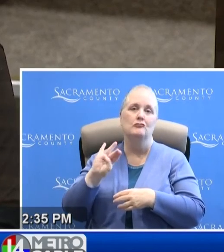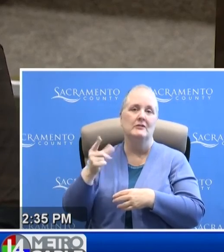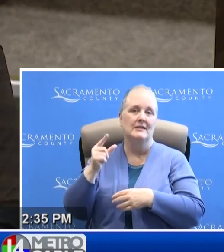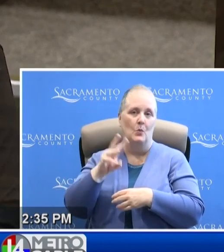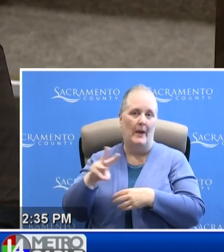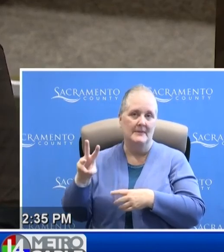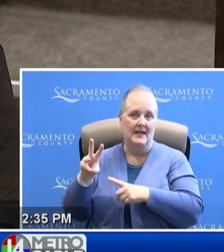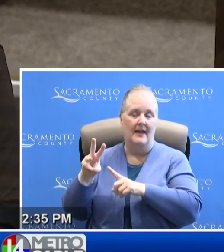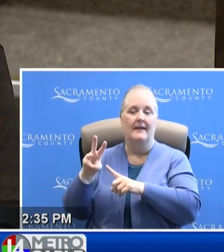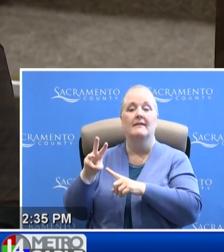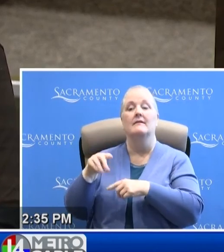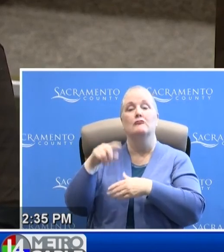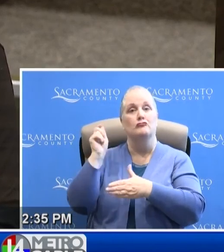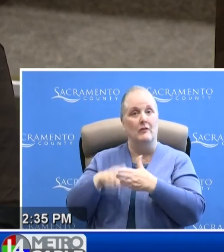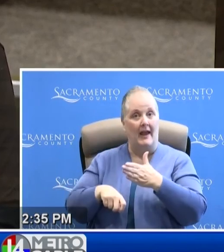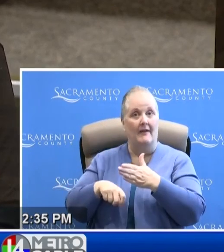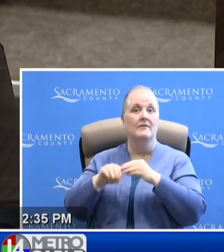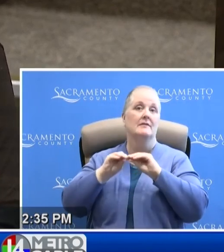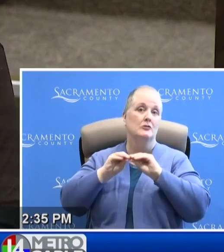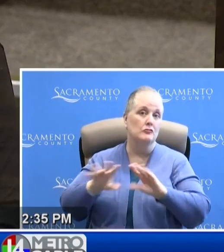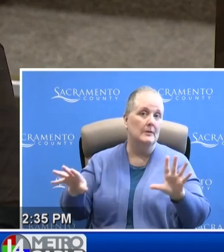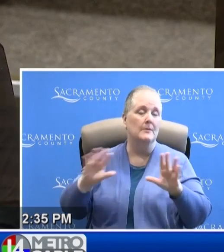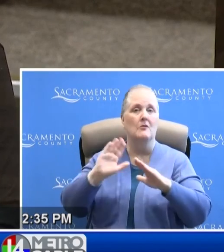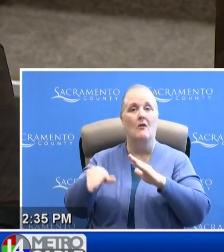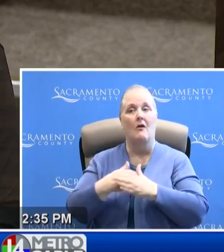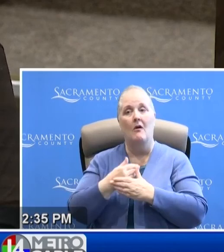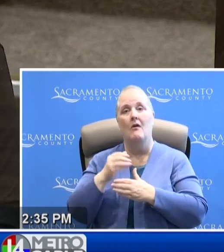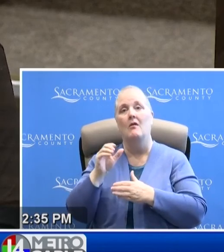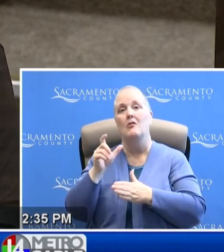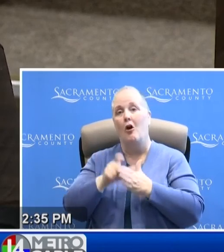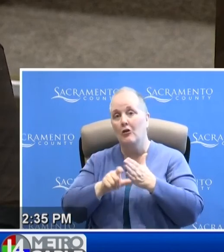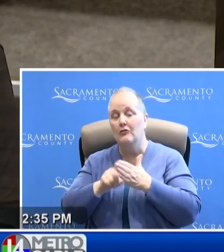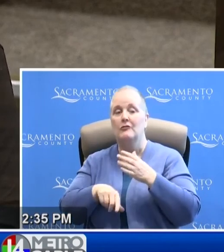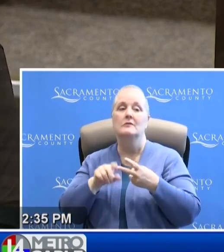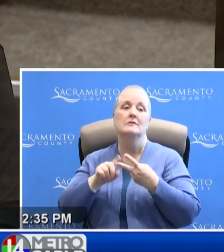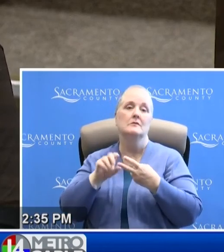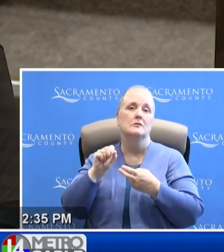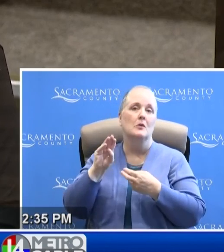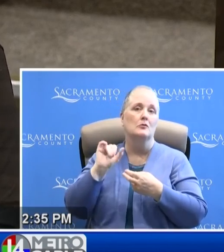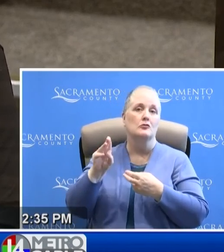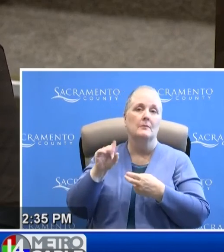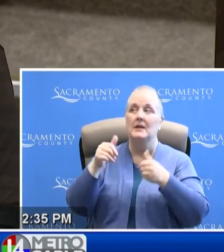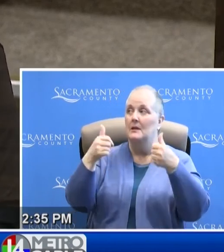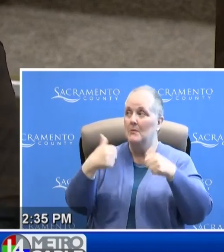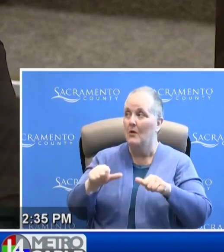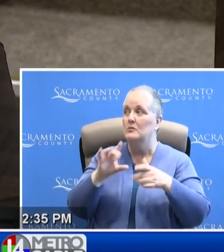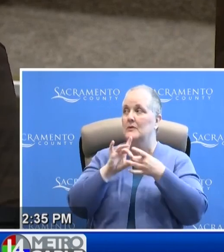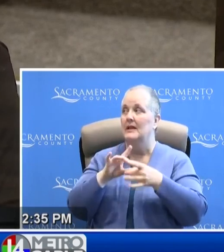drafting and distributing all articles and social media posts relating to the process, and communicating